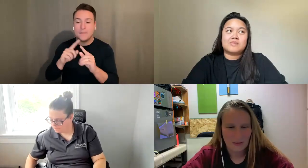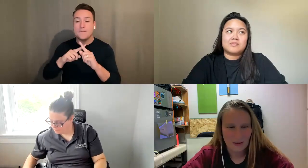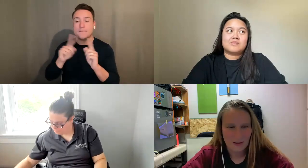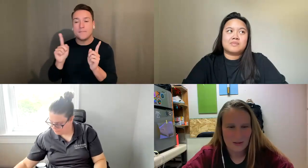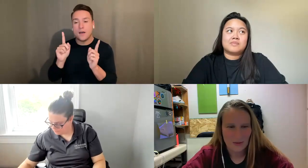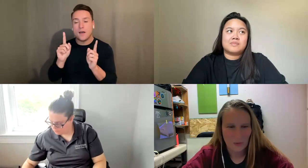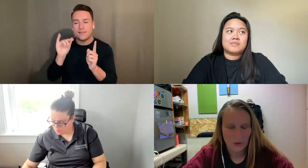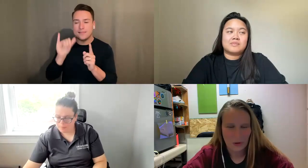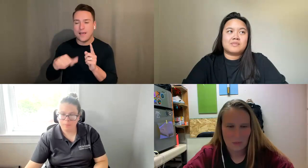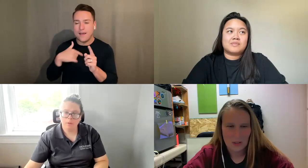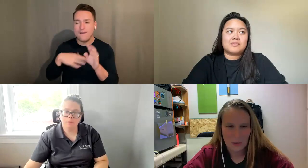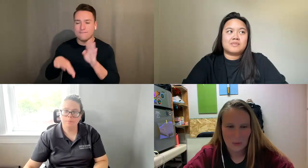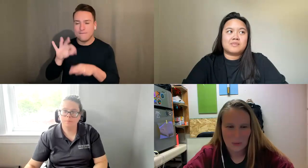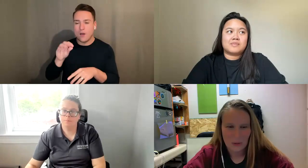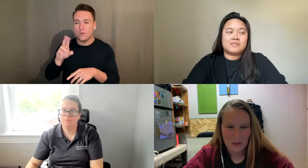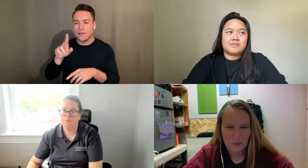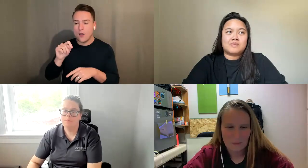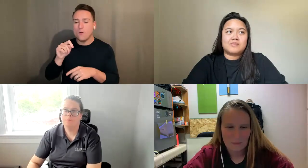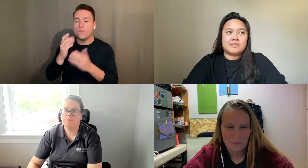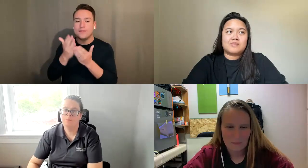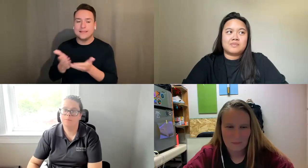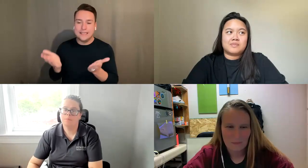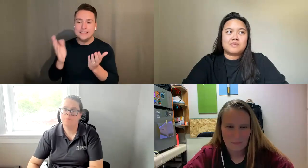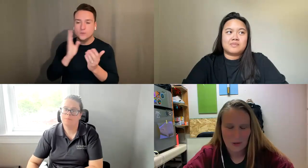And things will come to you.